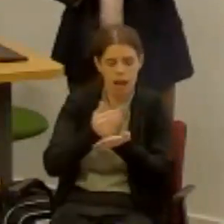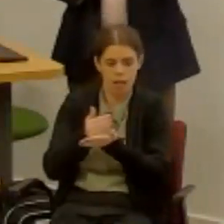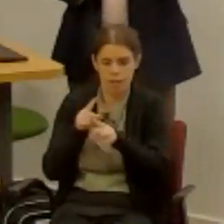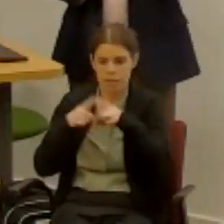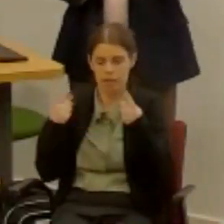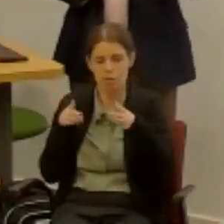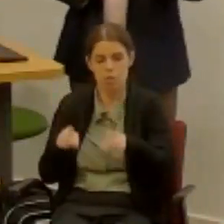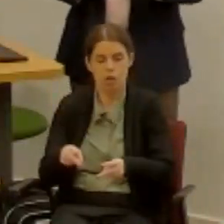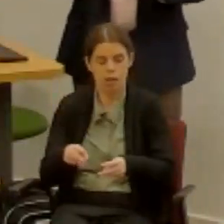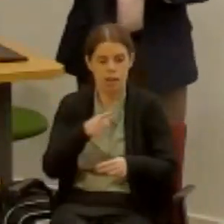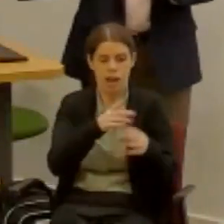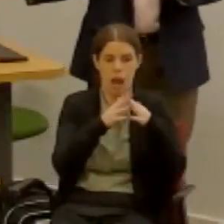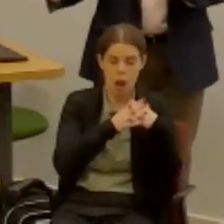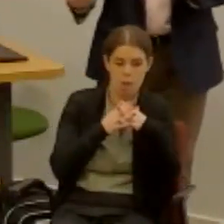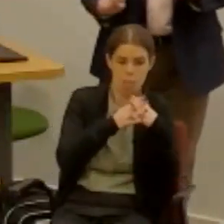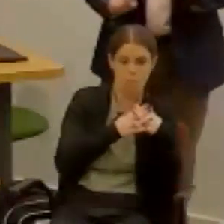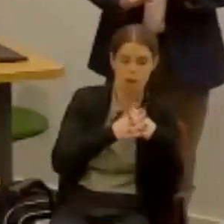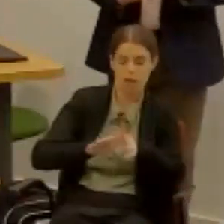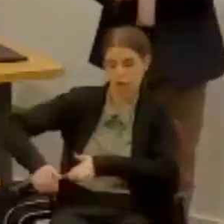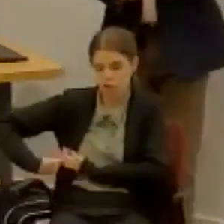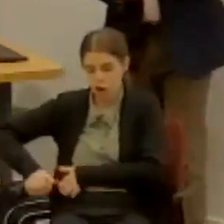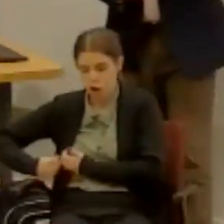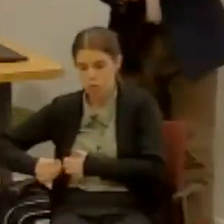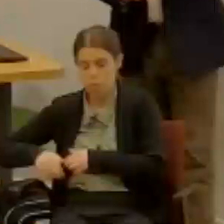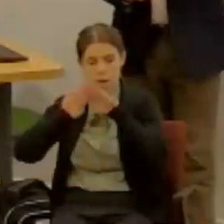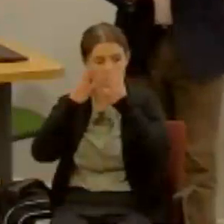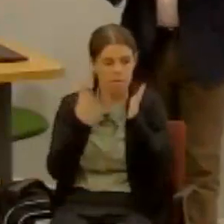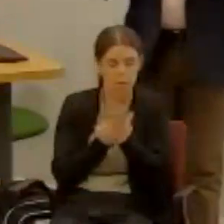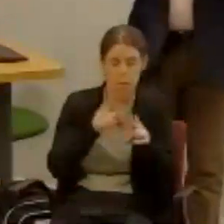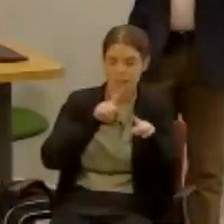So American football goes at one way and rugby gather another way and football gather that way.